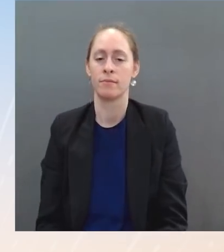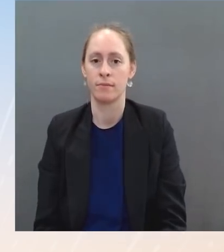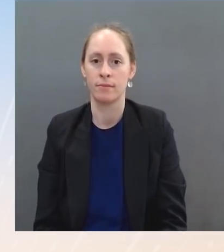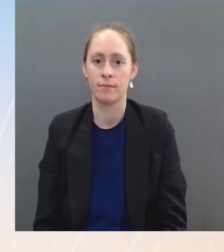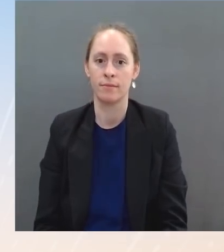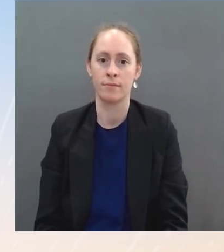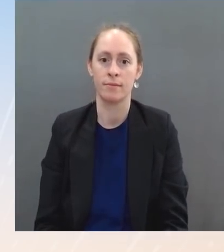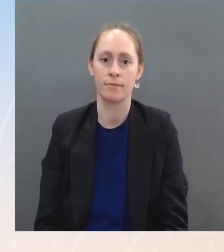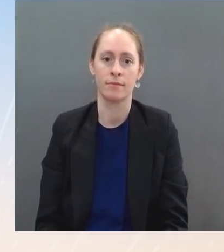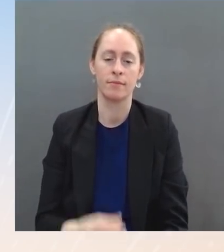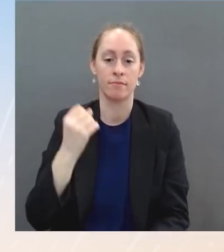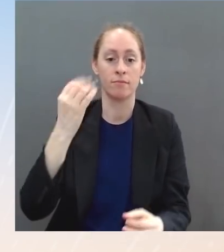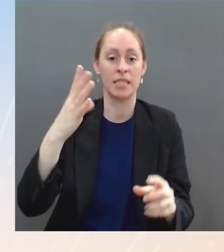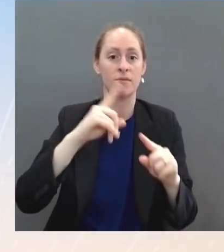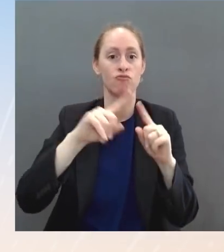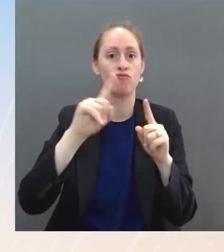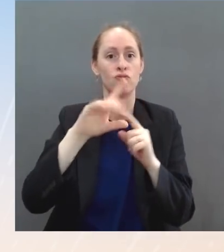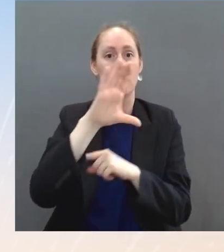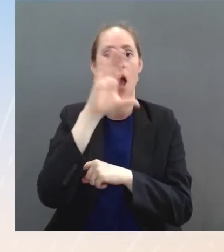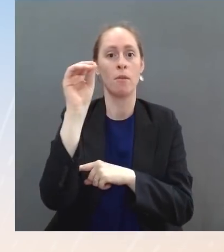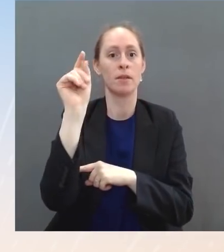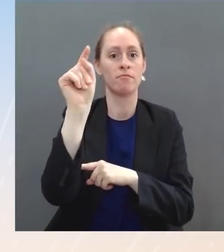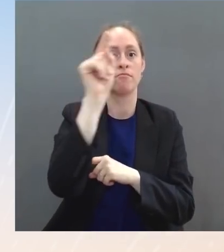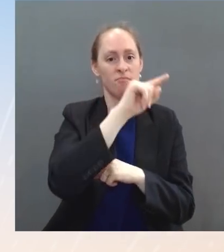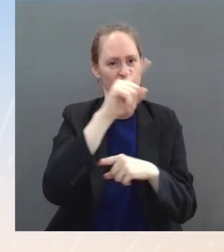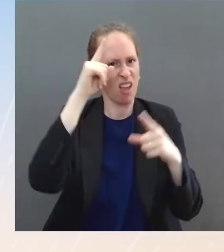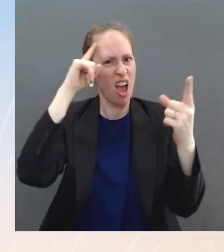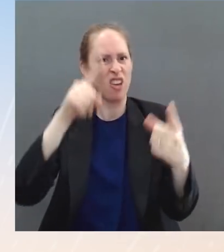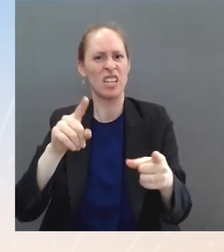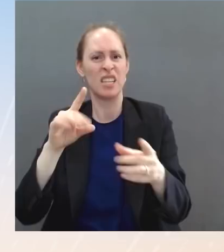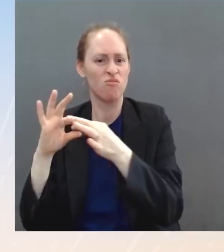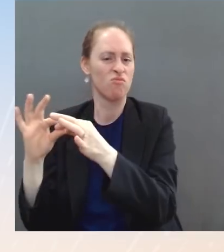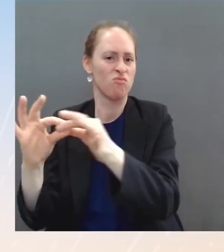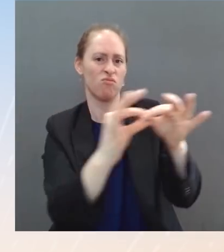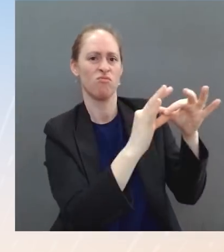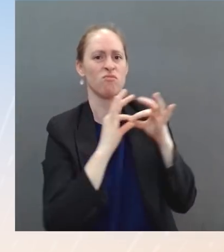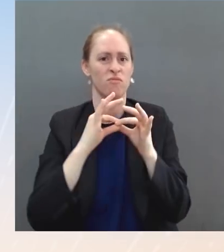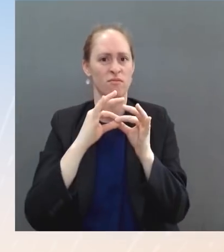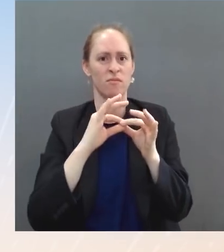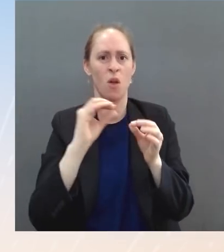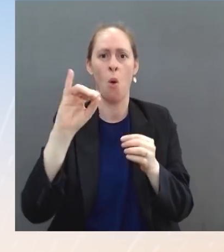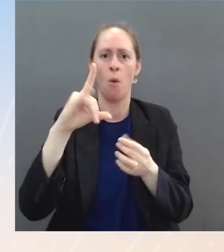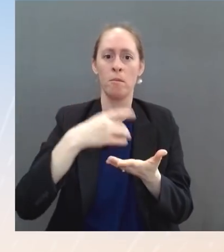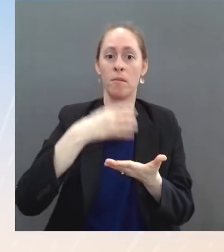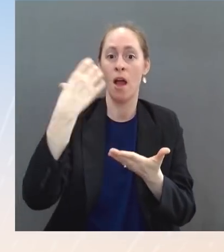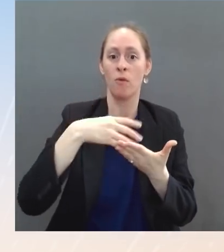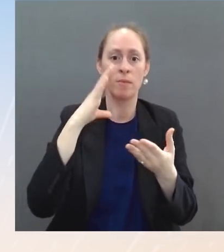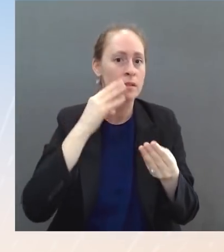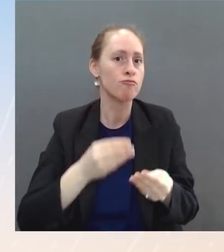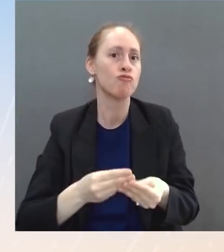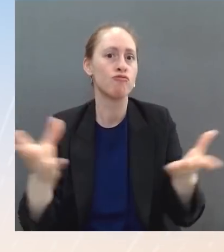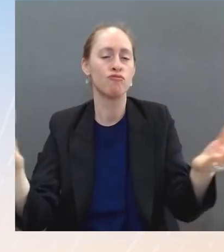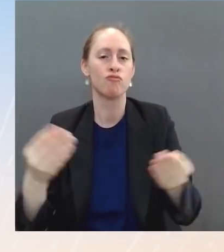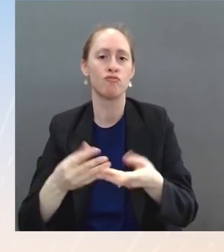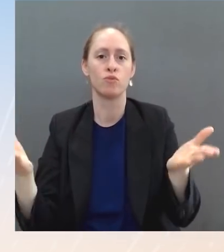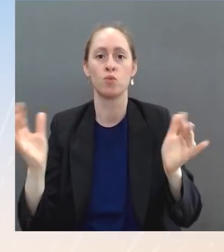to help meet the supply needs on the market. That's what we're intending to do here, and we're going to continue to look at many ways to achieve that objective. Go ahead.